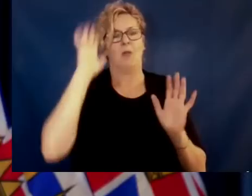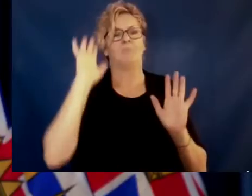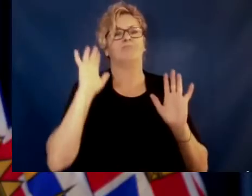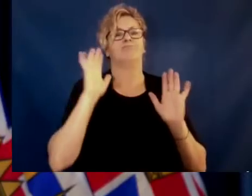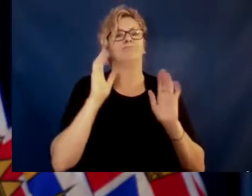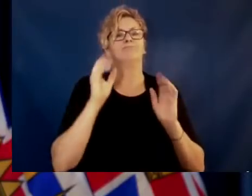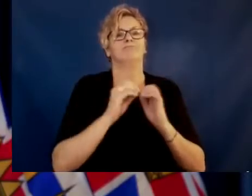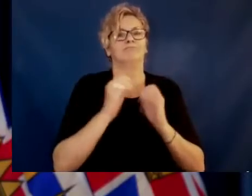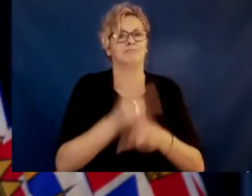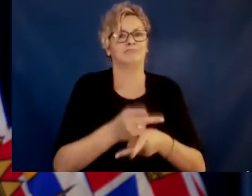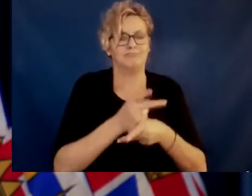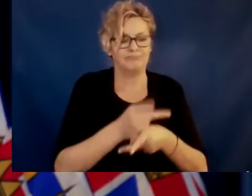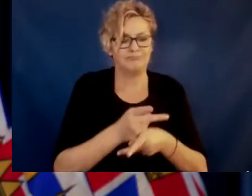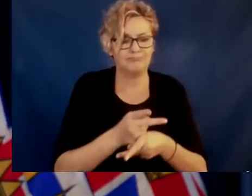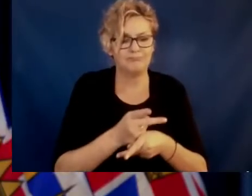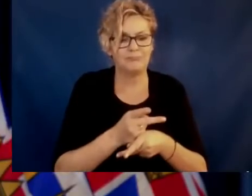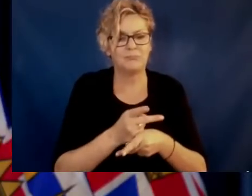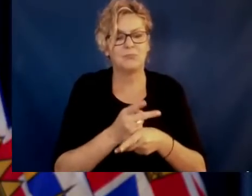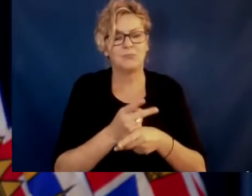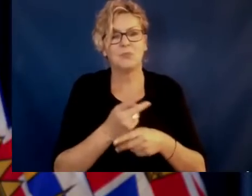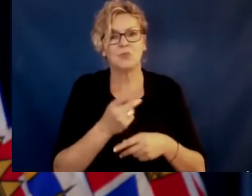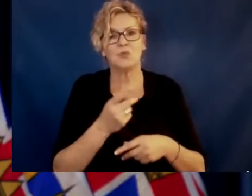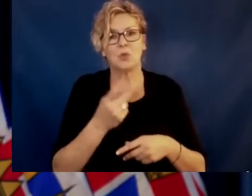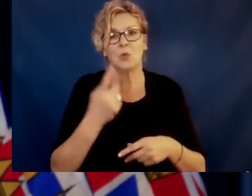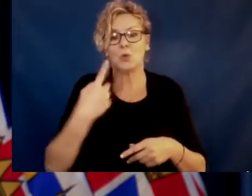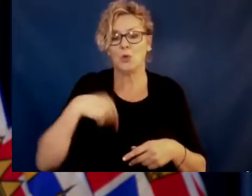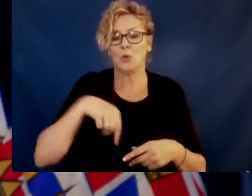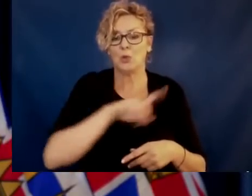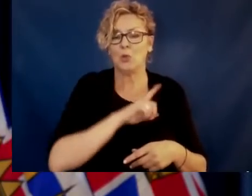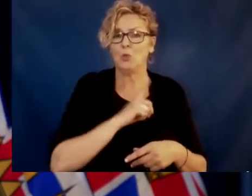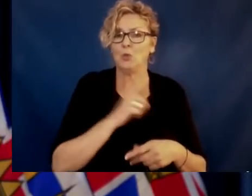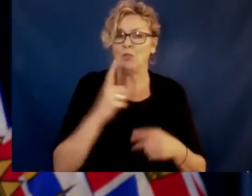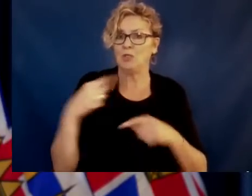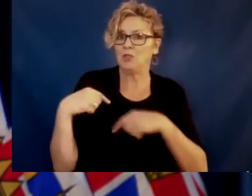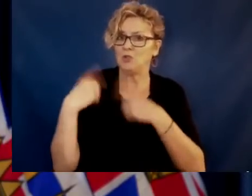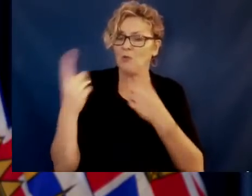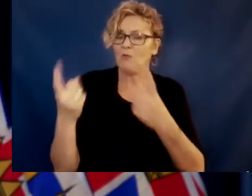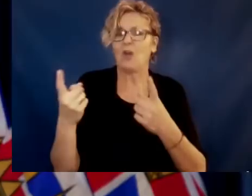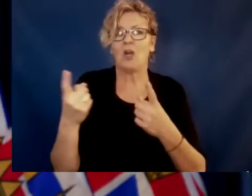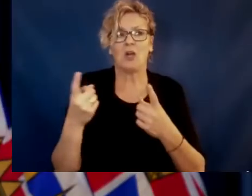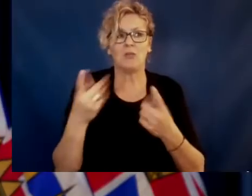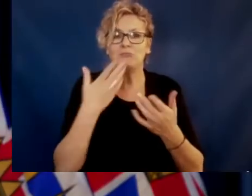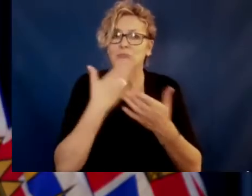people, and that's how we have been pretty successful about breaking the chains in our community.